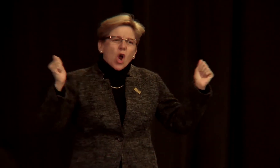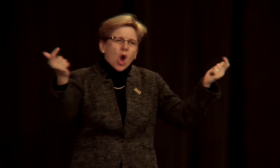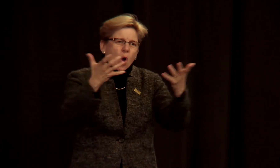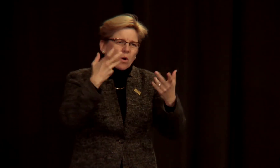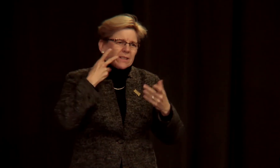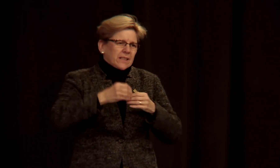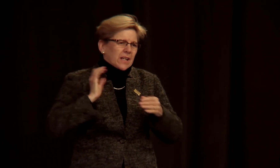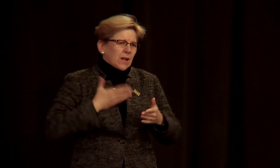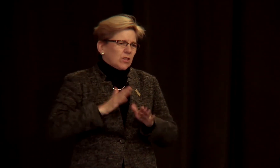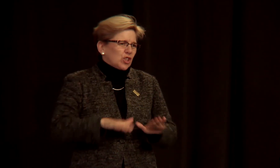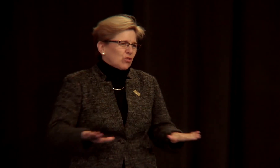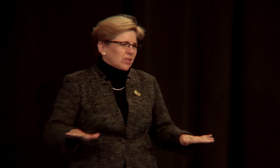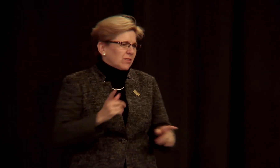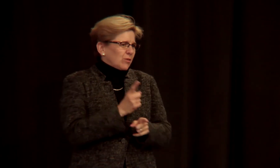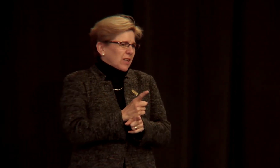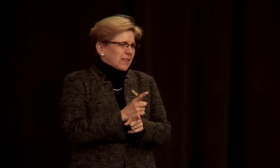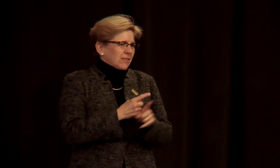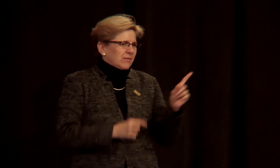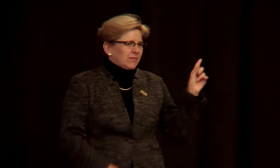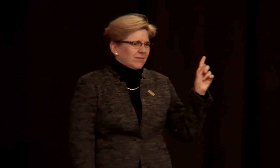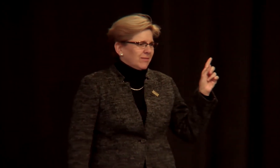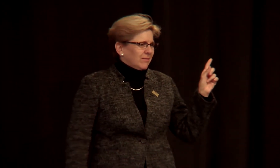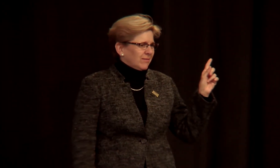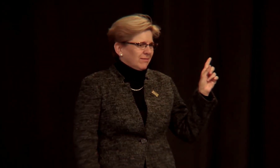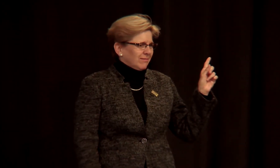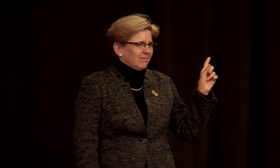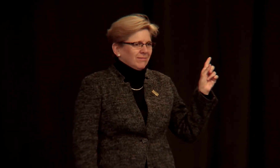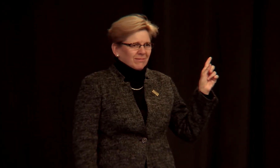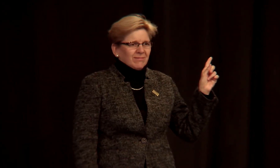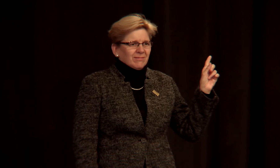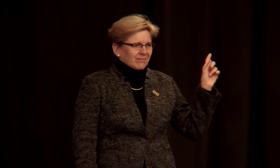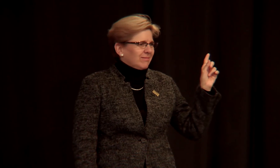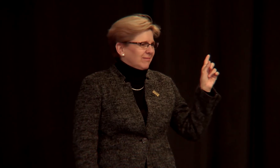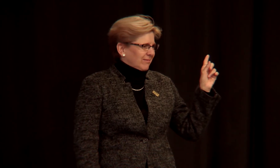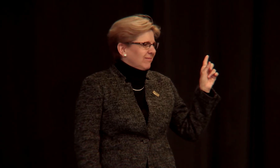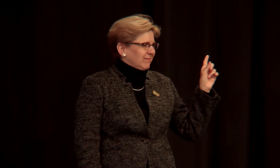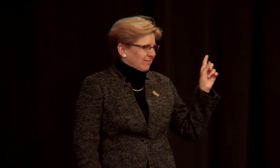And this is what we all want to see in our children, right?